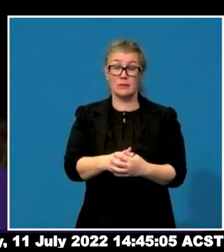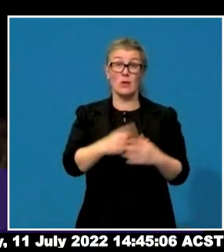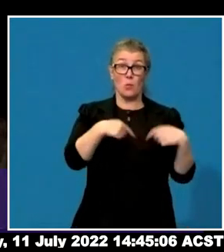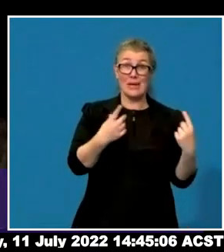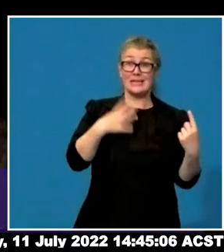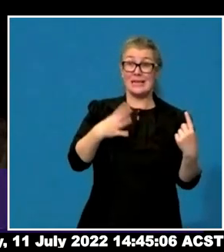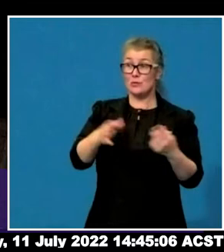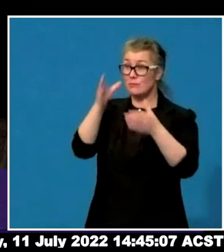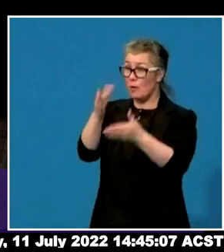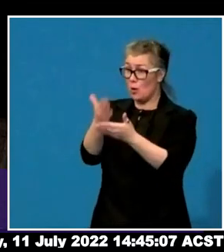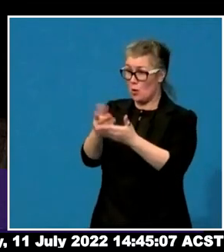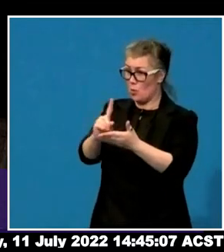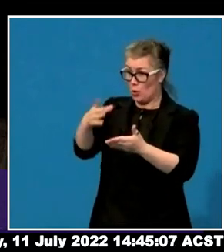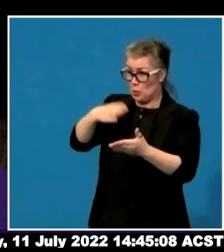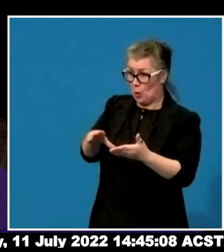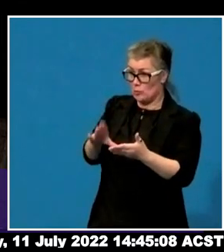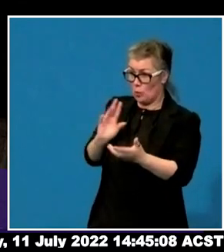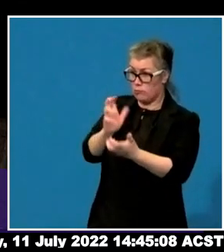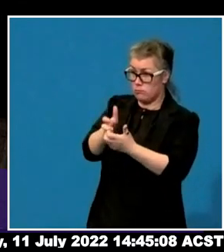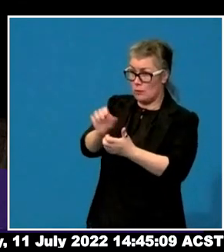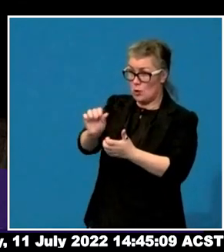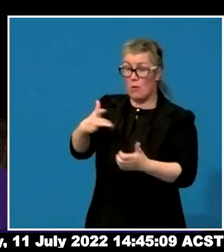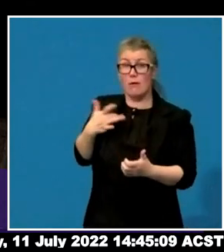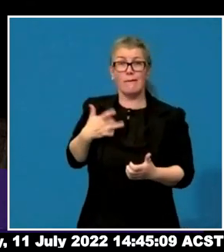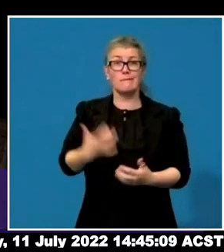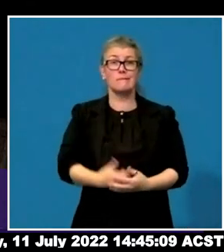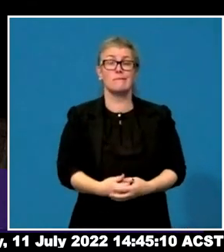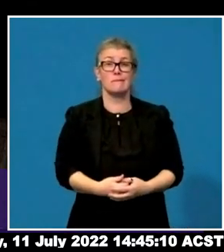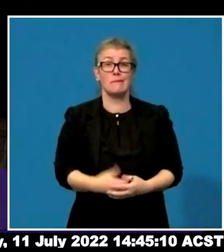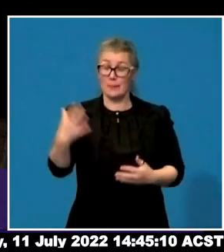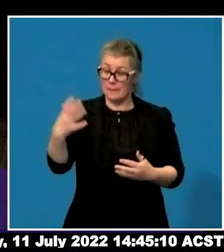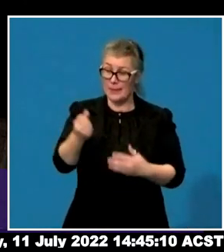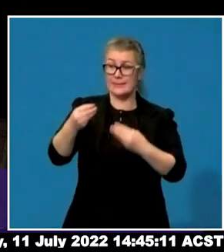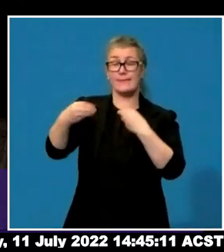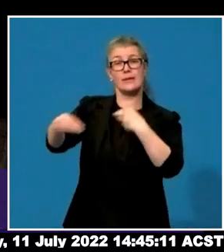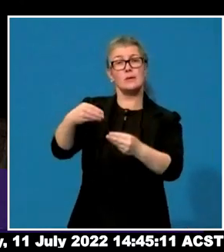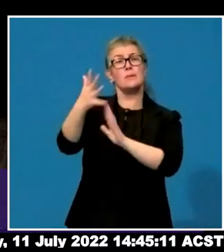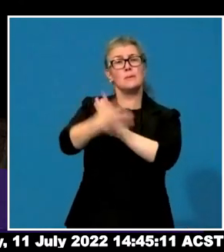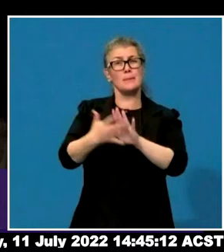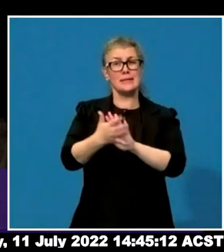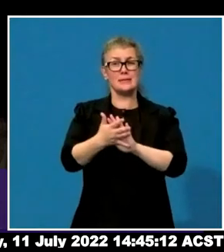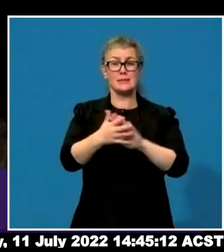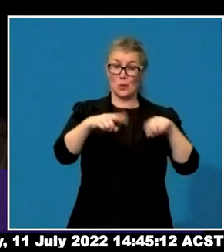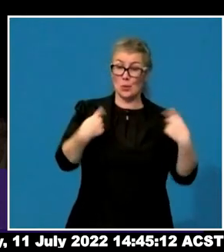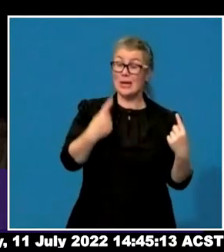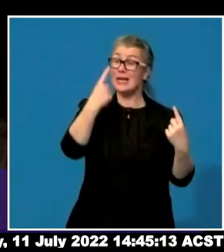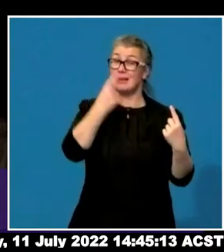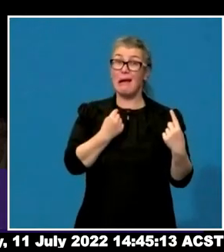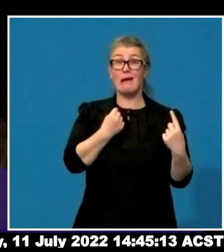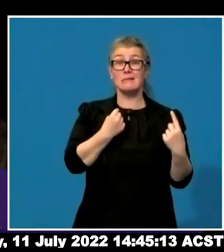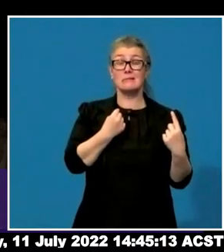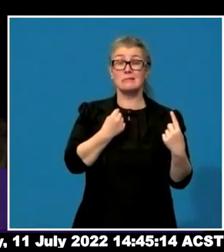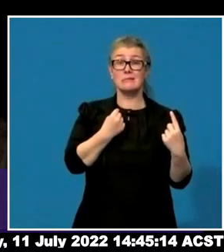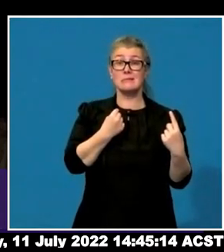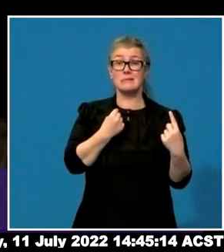in his life. And it needs to be flexible so that we can pick up and go to the movies or